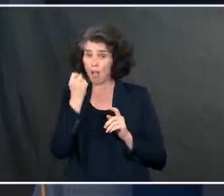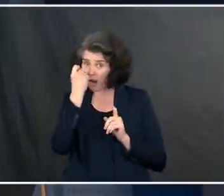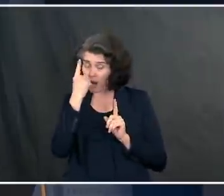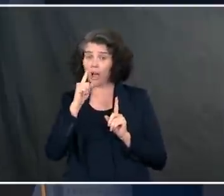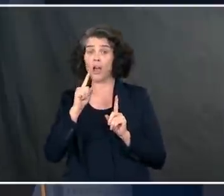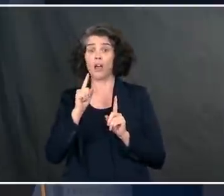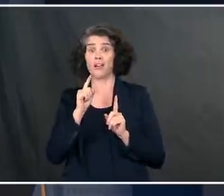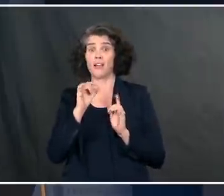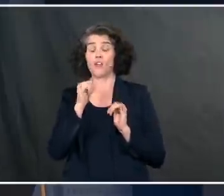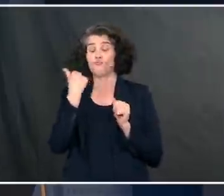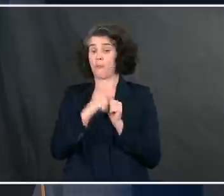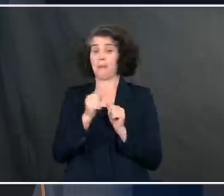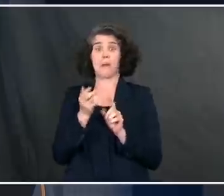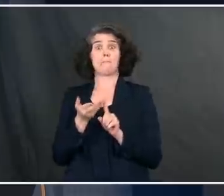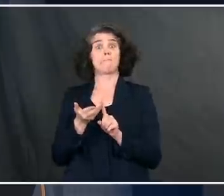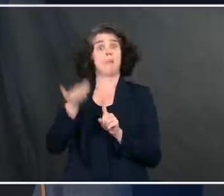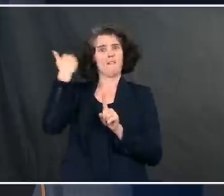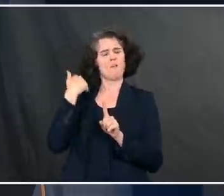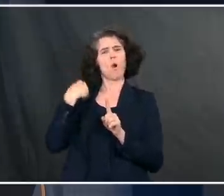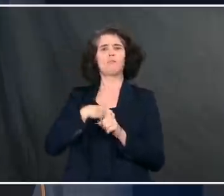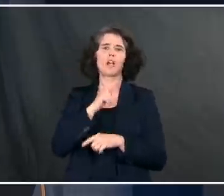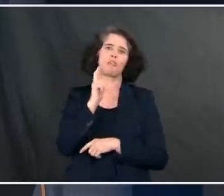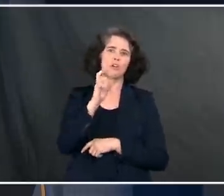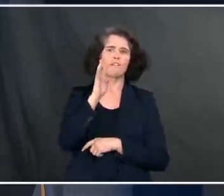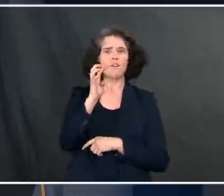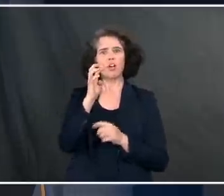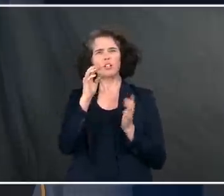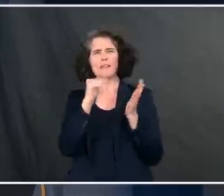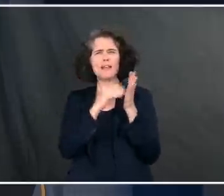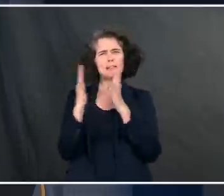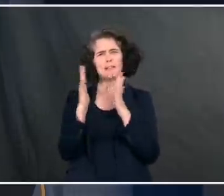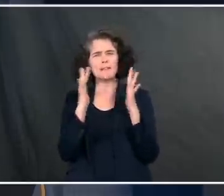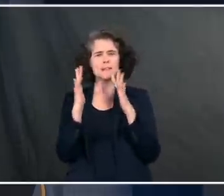remember, we were going between 300,000 and 400,000, and 200,000 and 300,000.